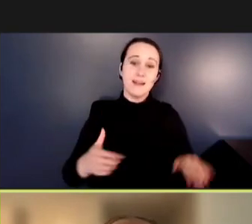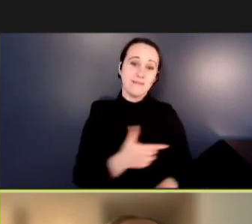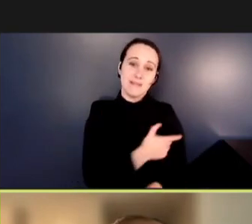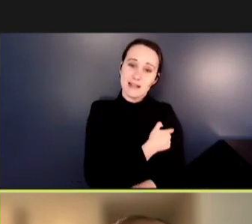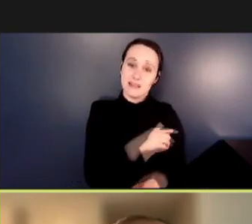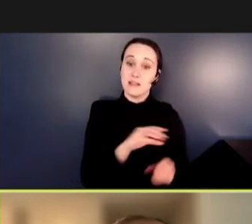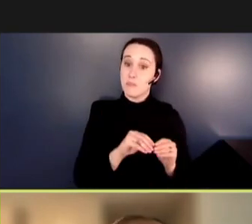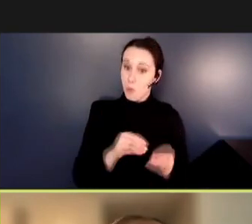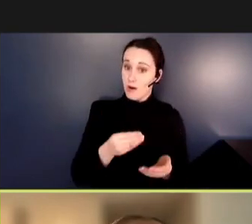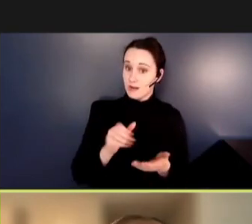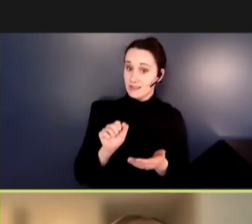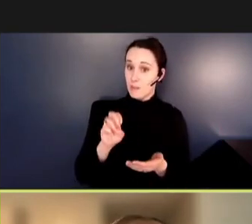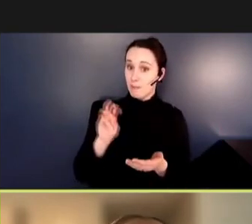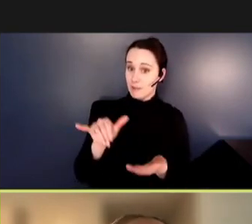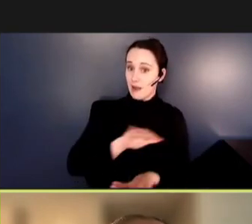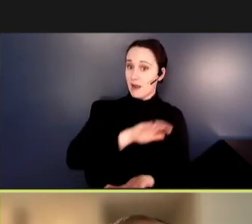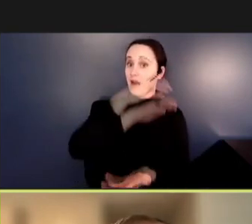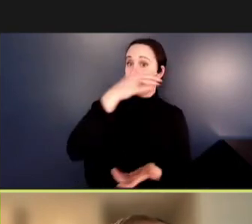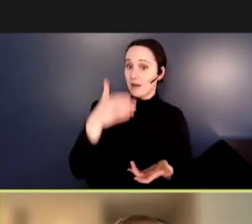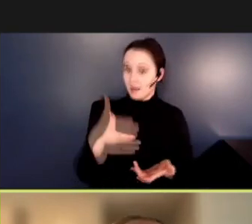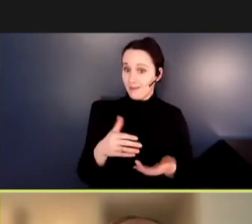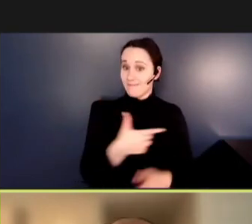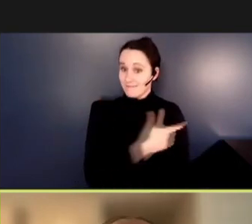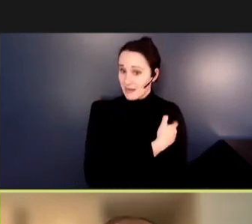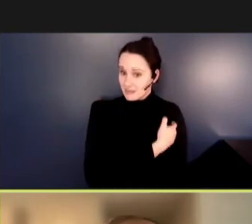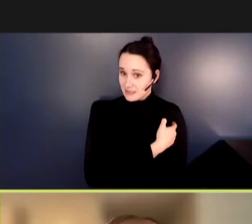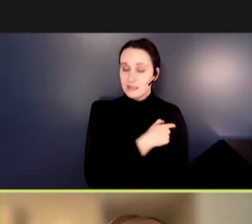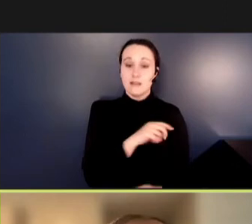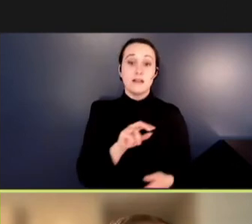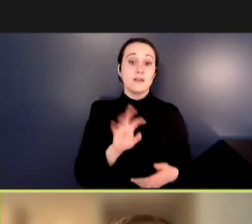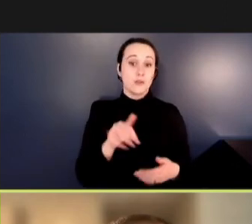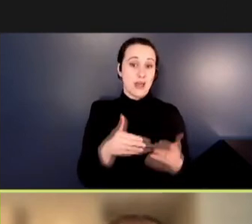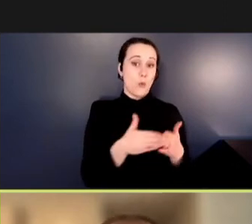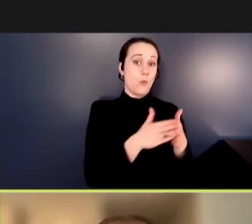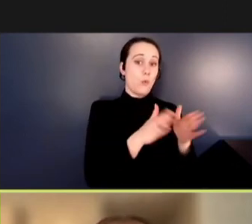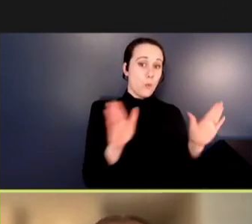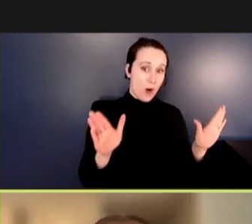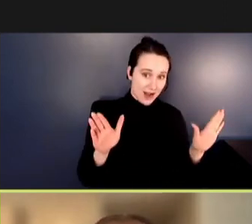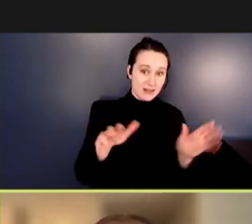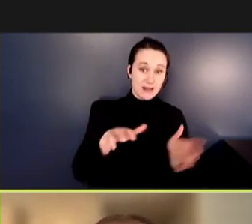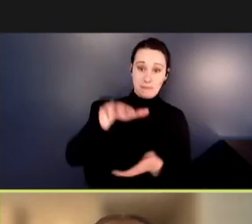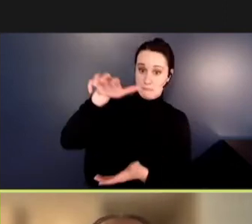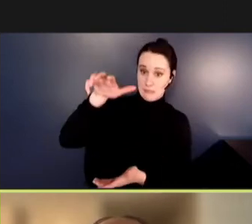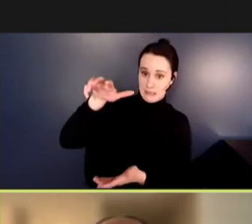and making it so it's that wide variety and that larger supply is available in every jurisdiction,